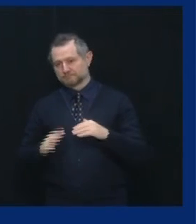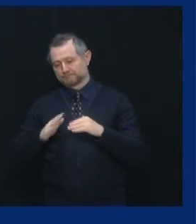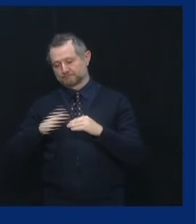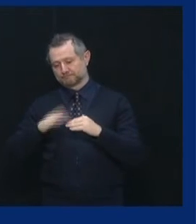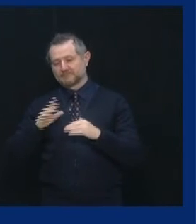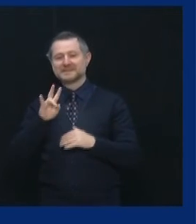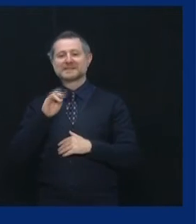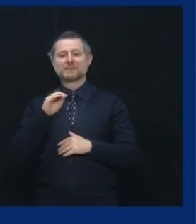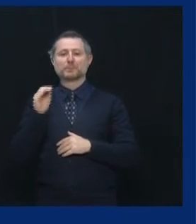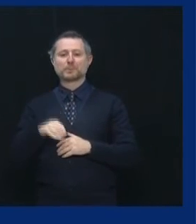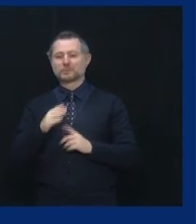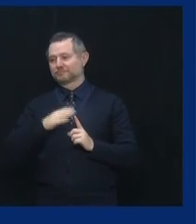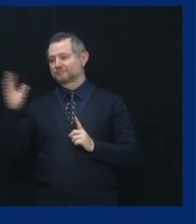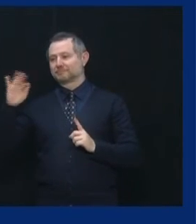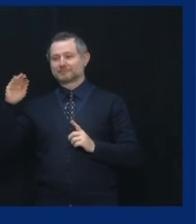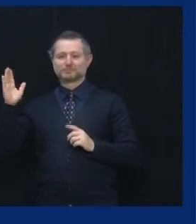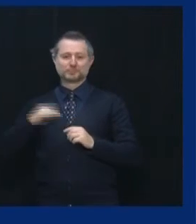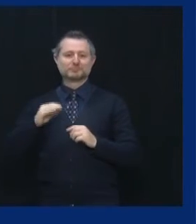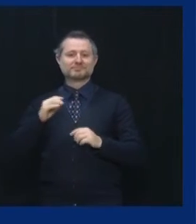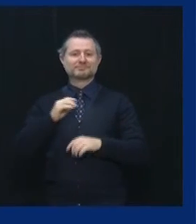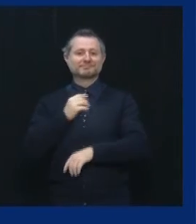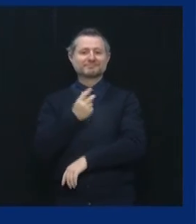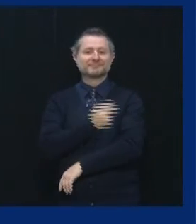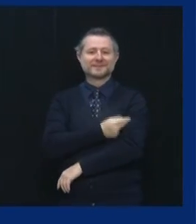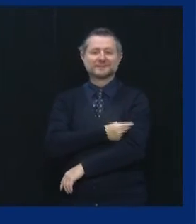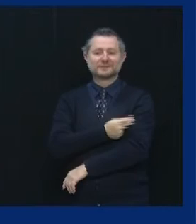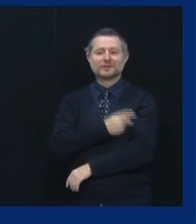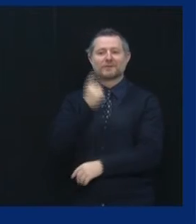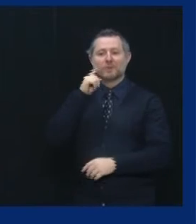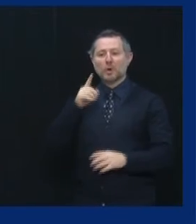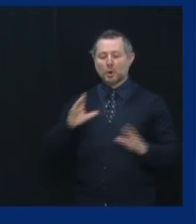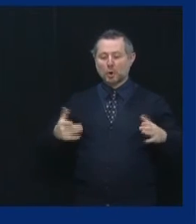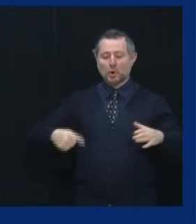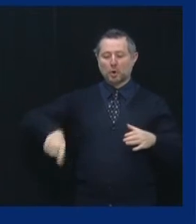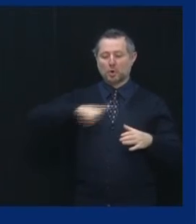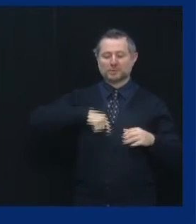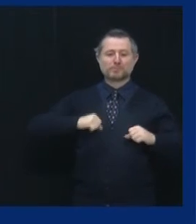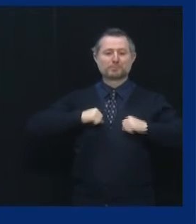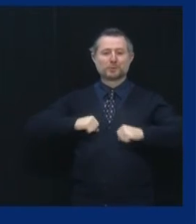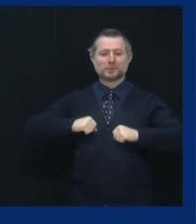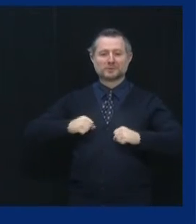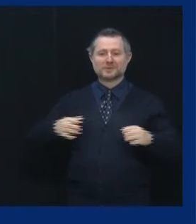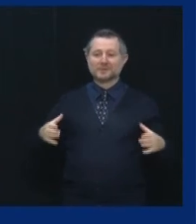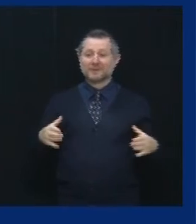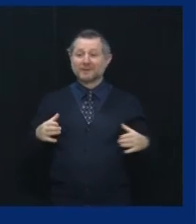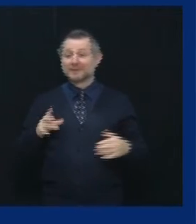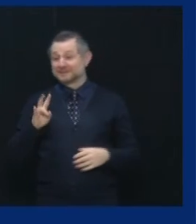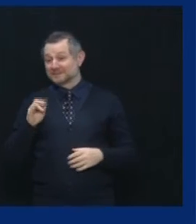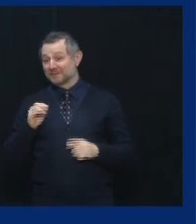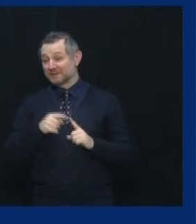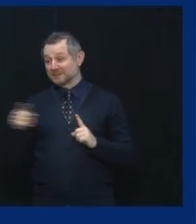THAT IS A GOOD POINT. WE HAVE TO GET TO 70% TO 90% TO